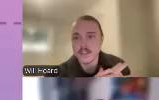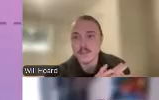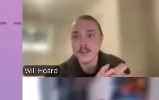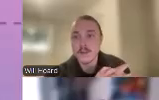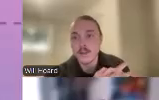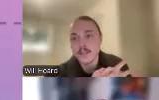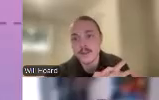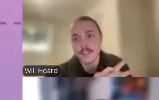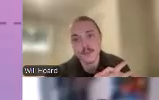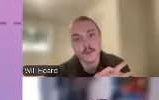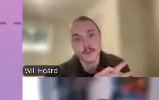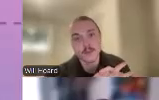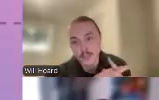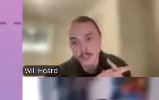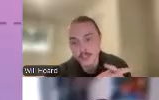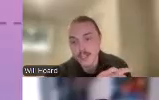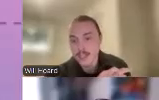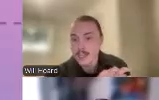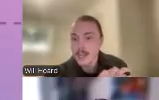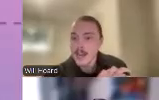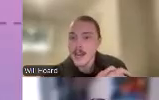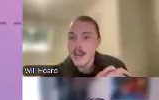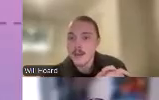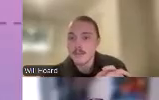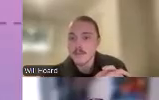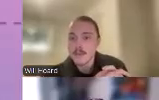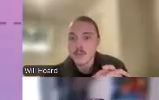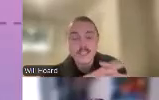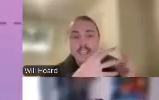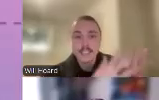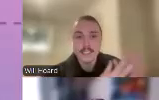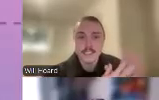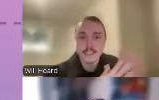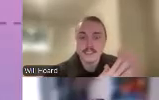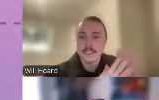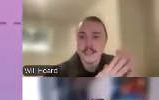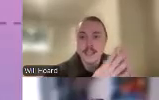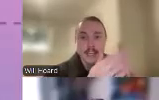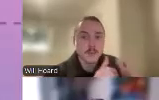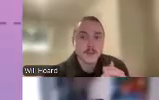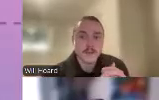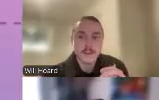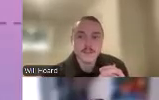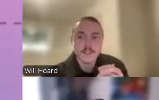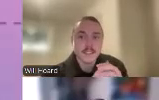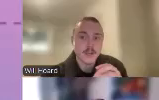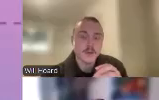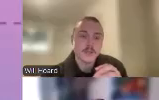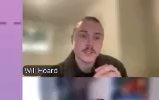community-based participatory research, and what that is-- it's an engagement of the stakeholders